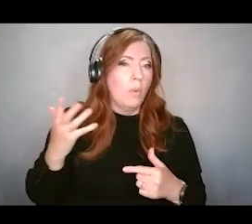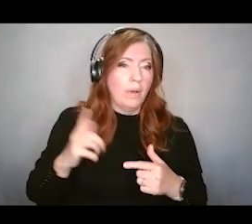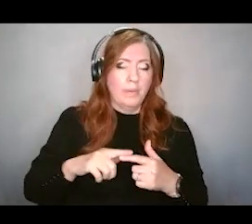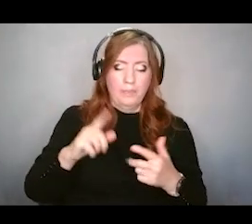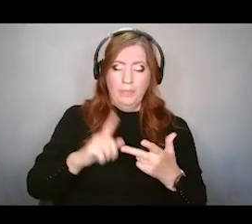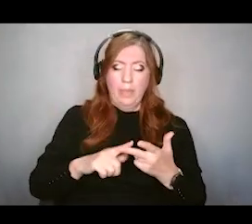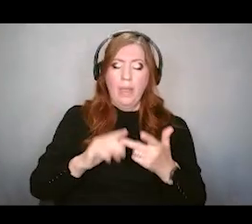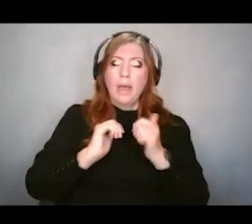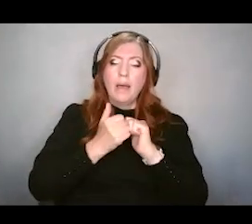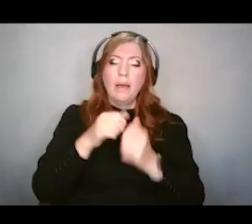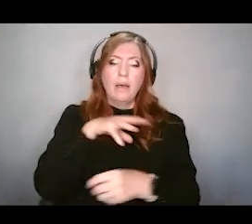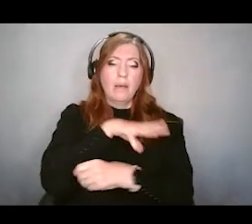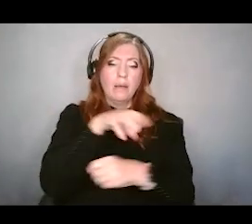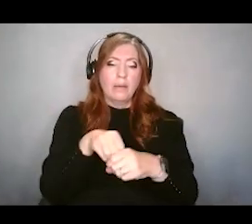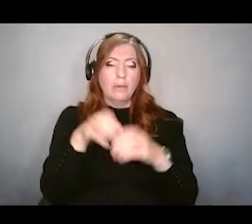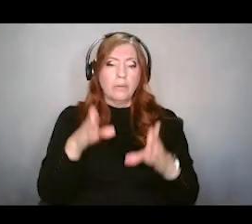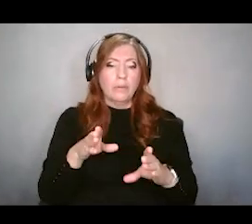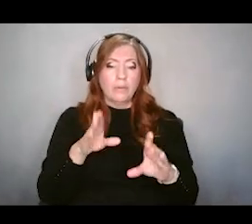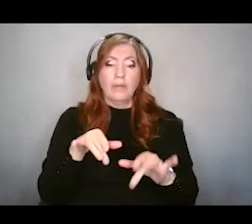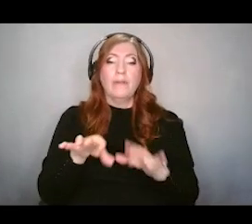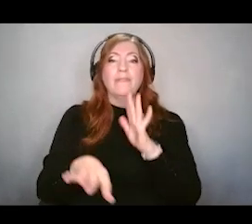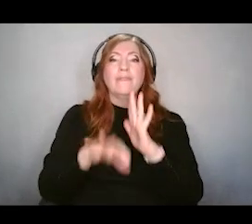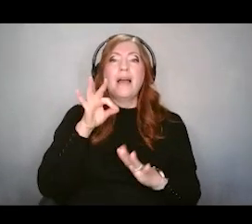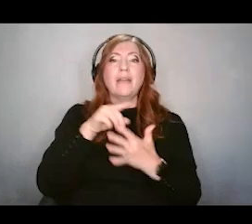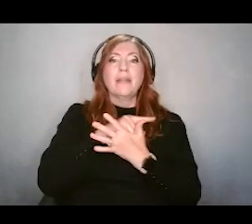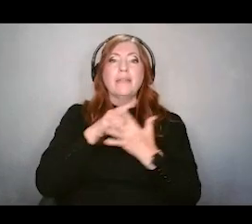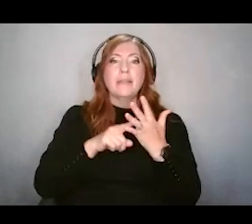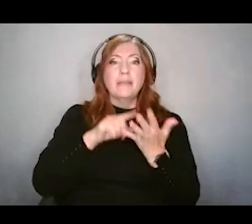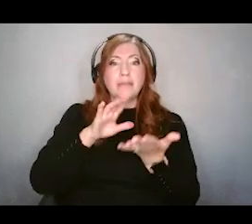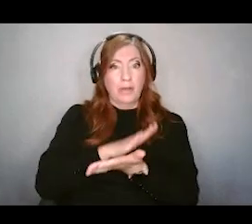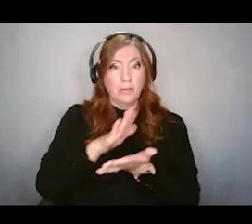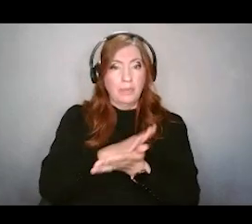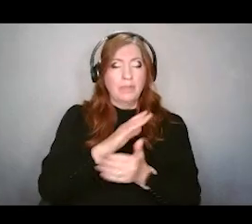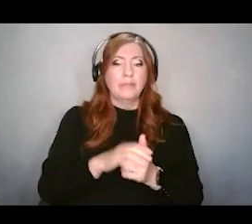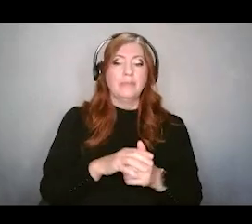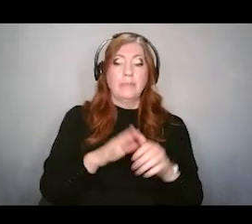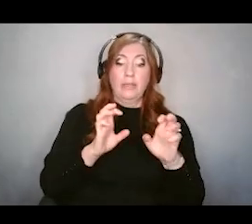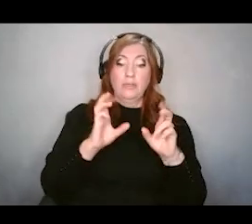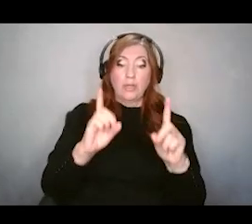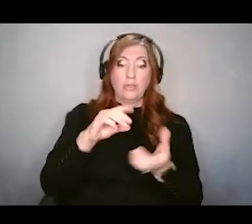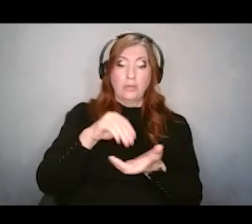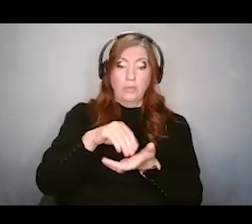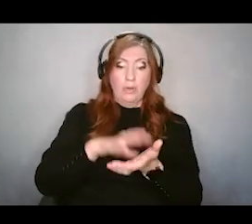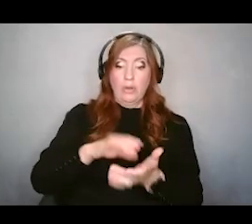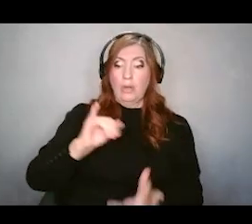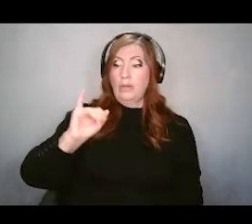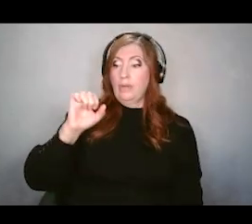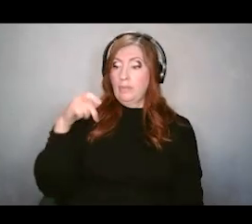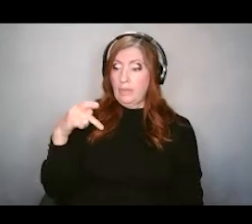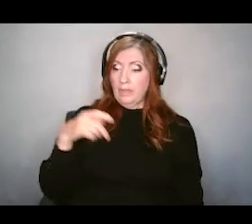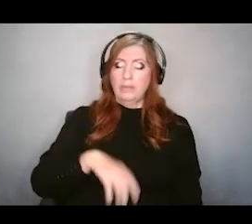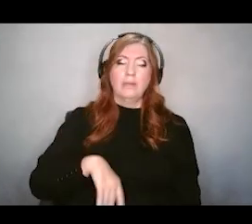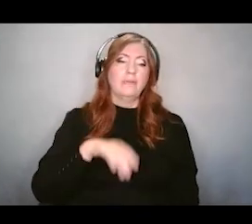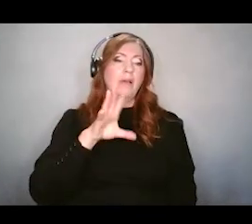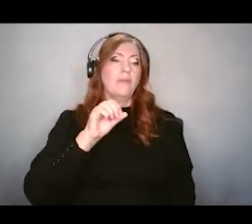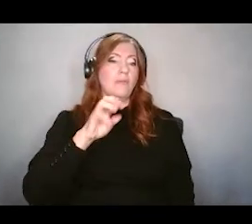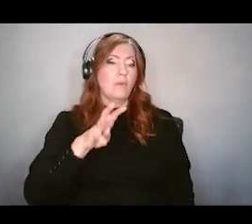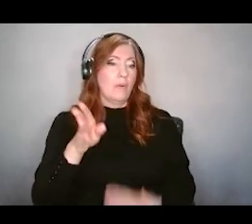these documents. Education records, such as IEPs or 504 plans, can serve as valid sources